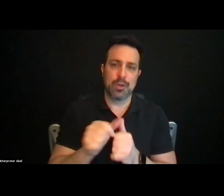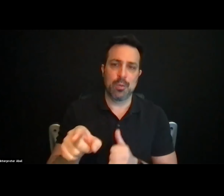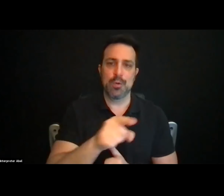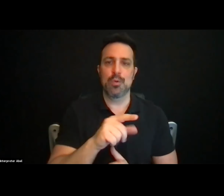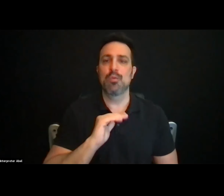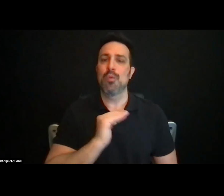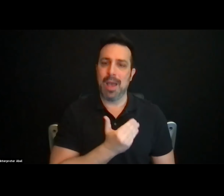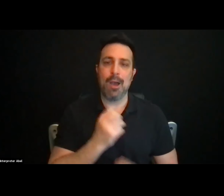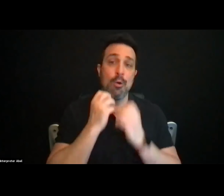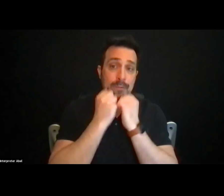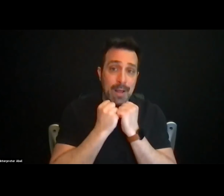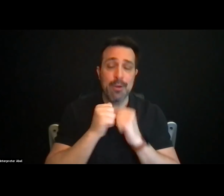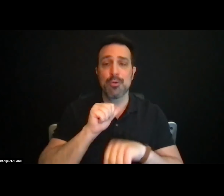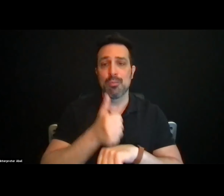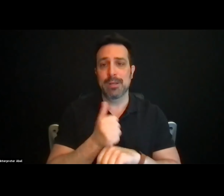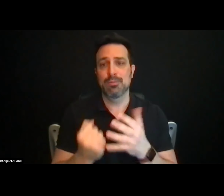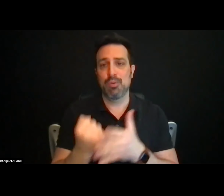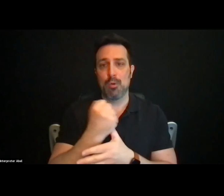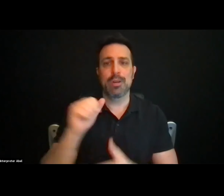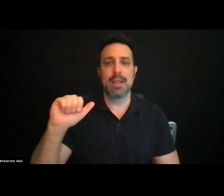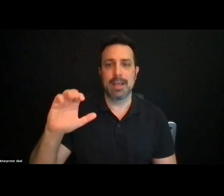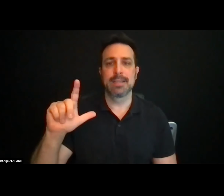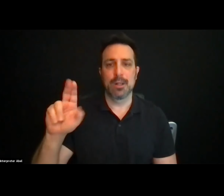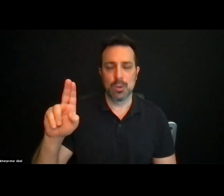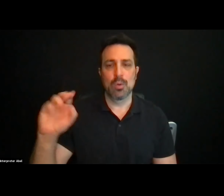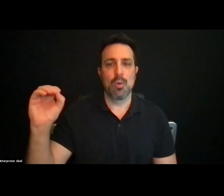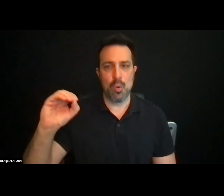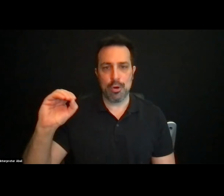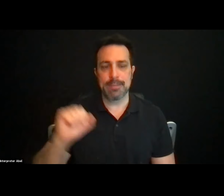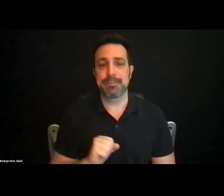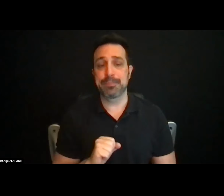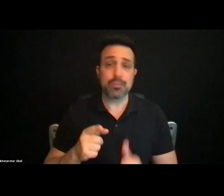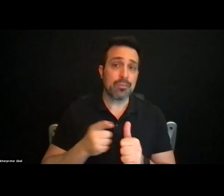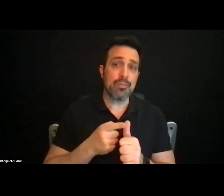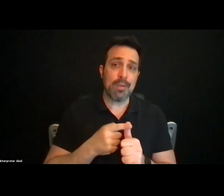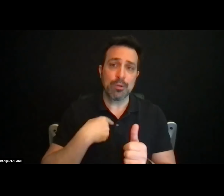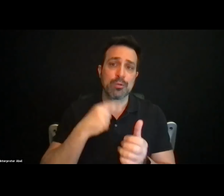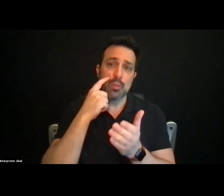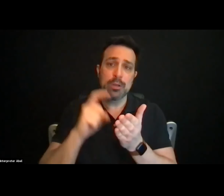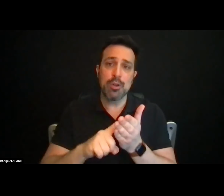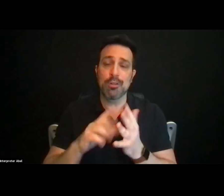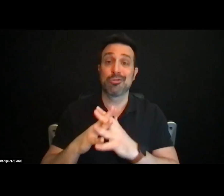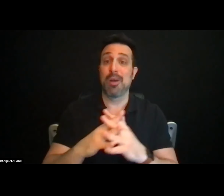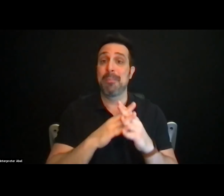that the arc of history bends toward justice. Here I would like to share with you our